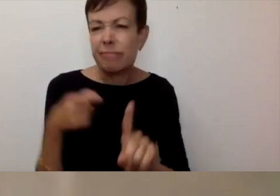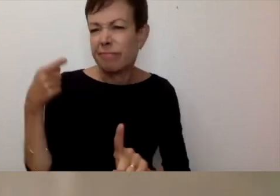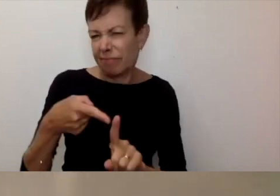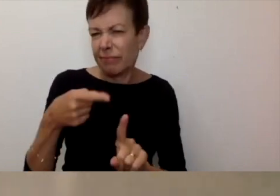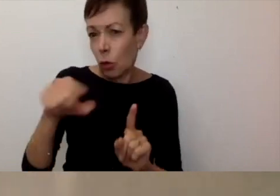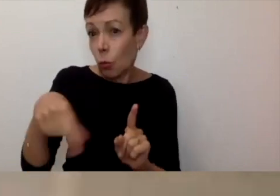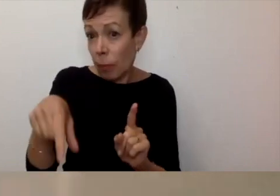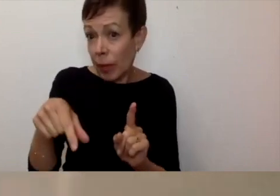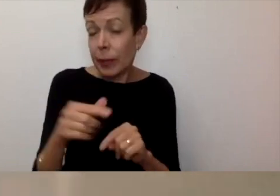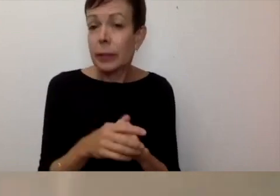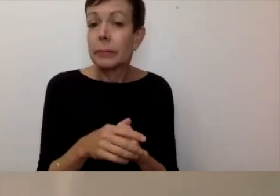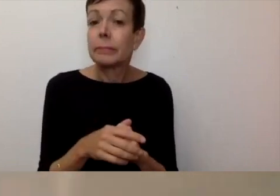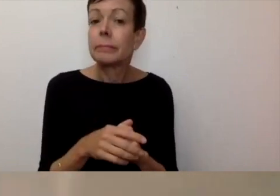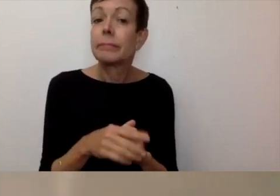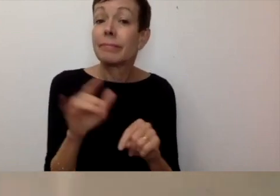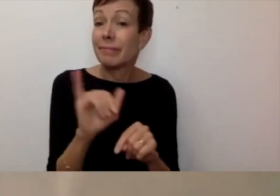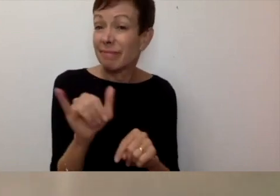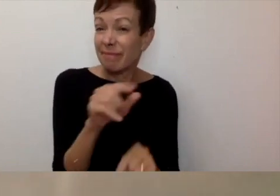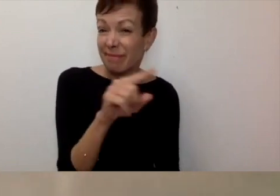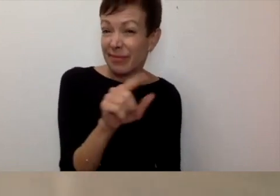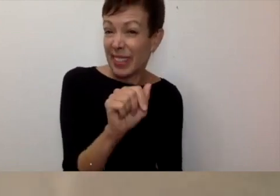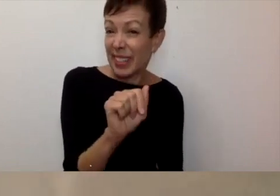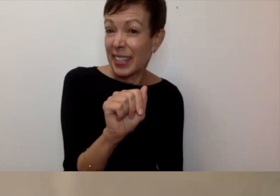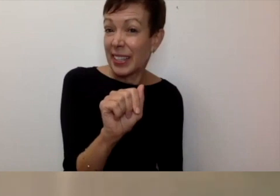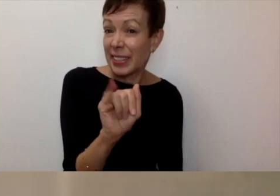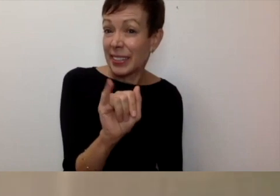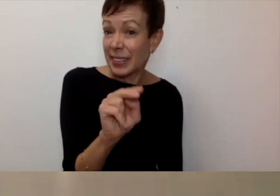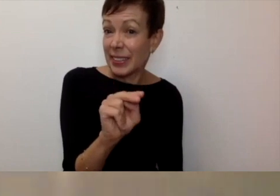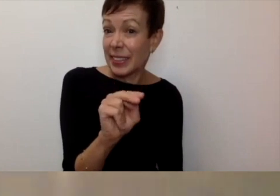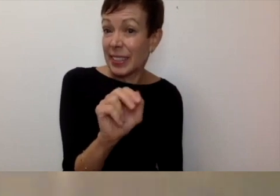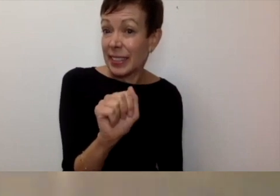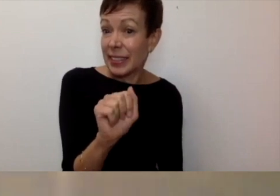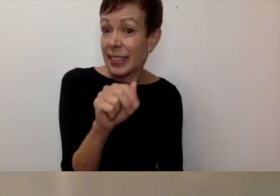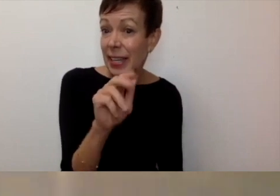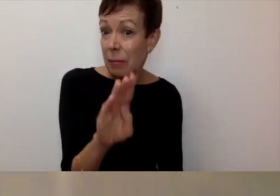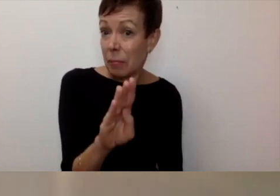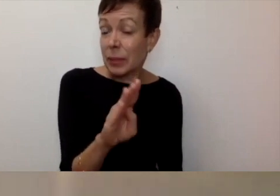zanub said earlier um it's it's federal and provincial uh the laws are